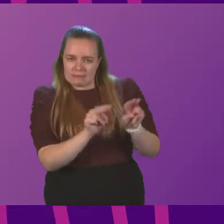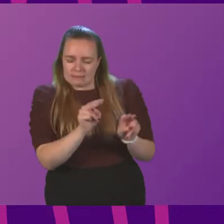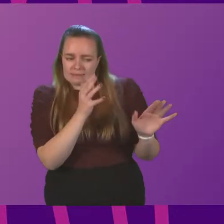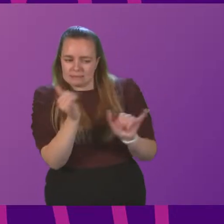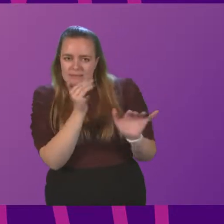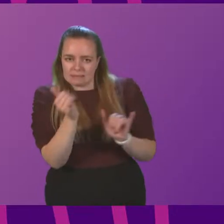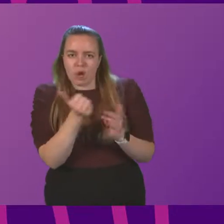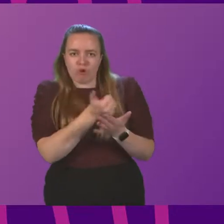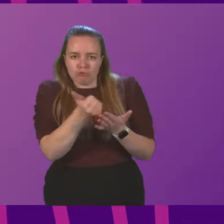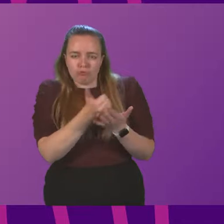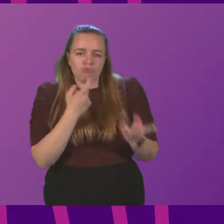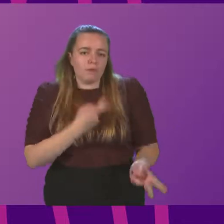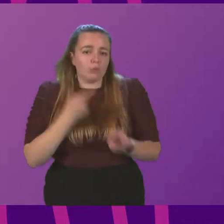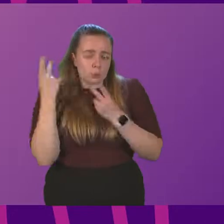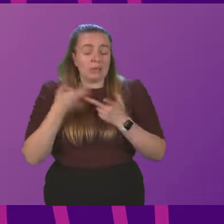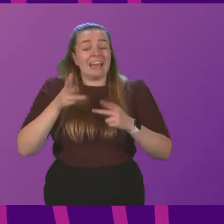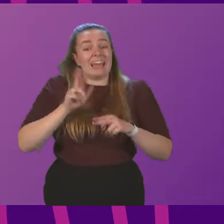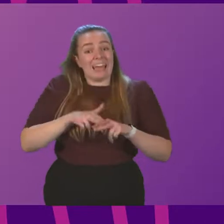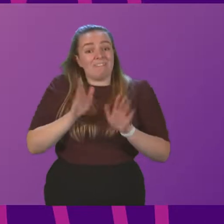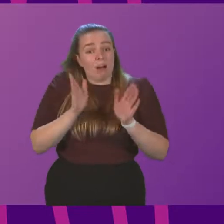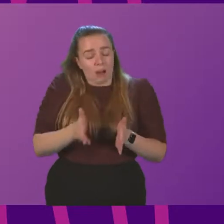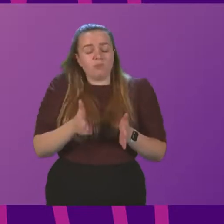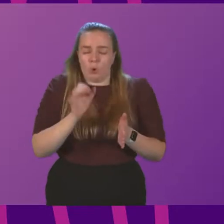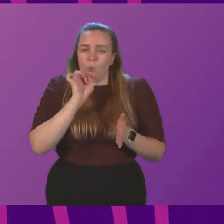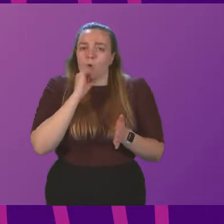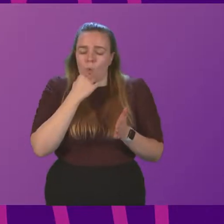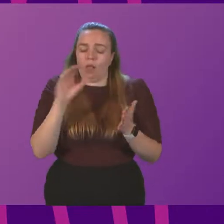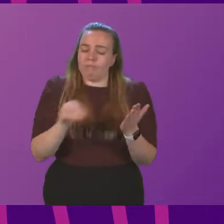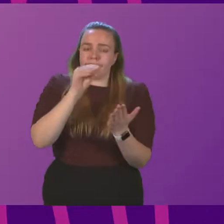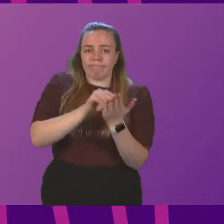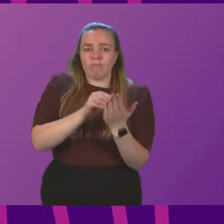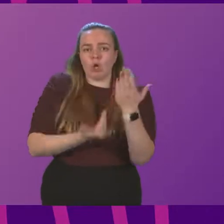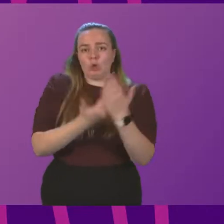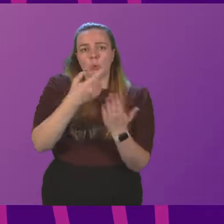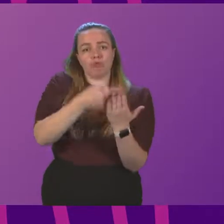If the situation demands it, we will not hesitate to reimpose restrictions on international travel